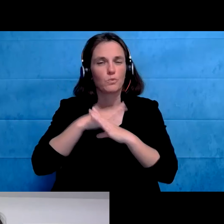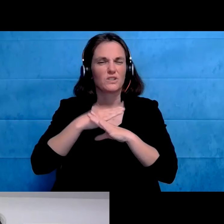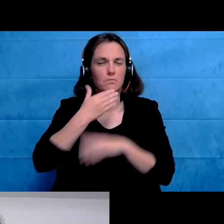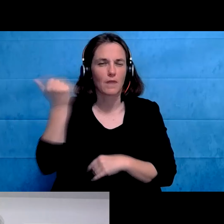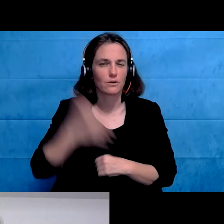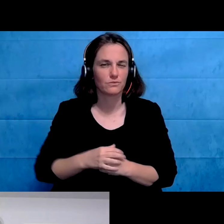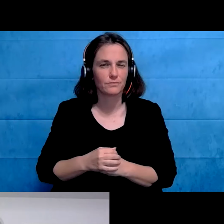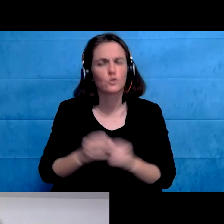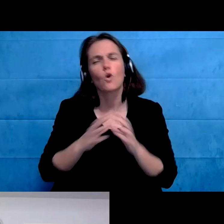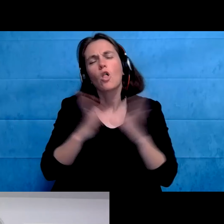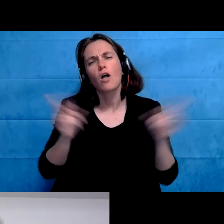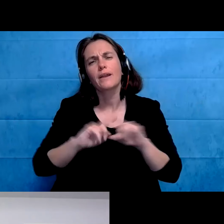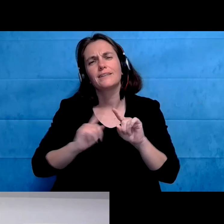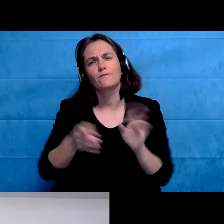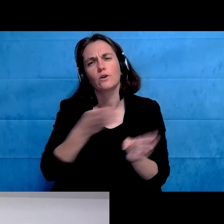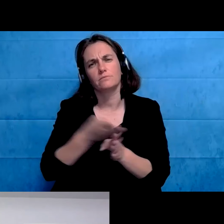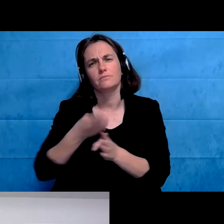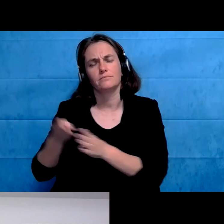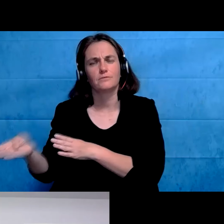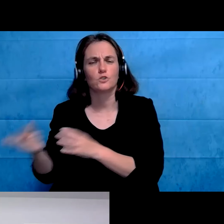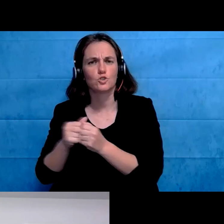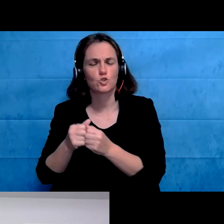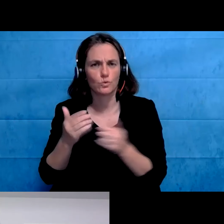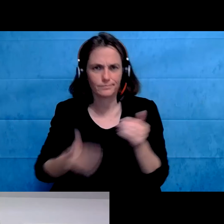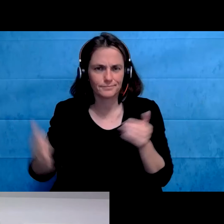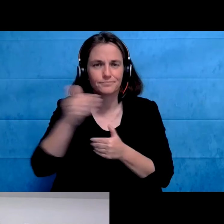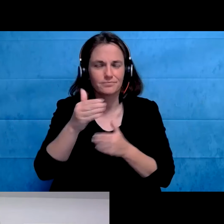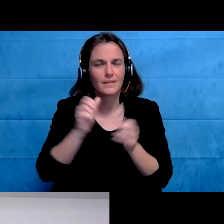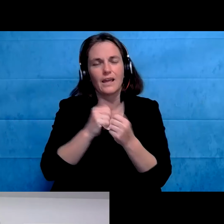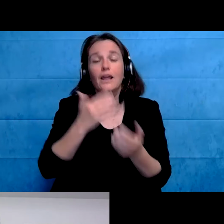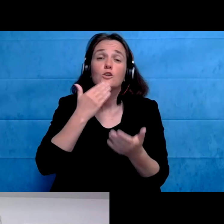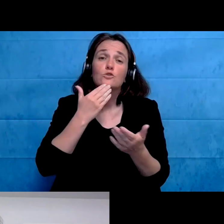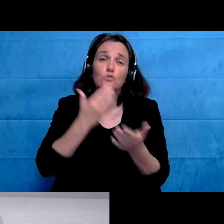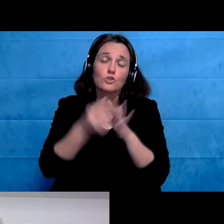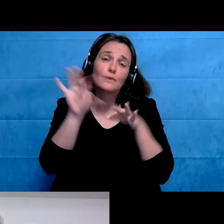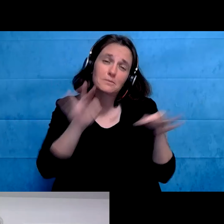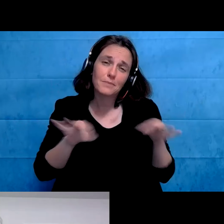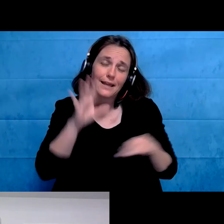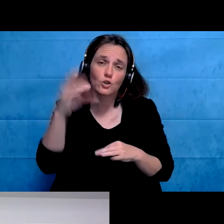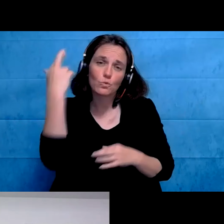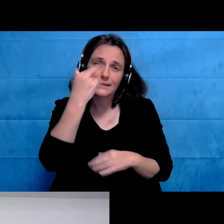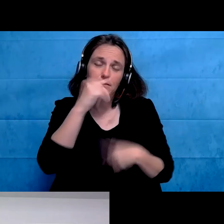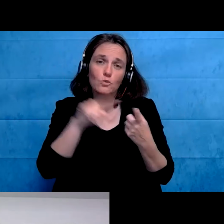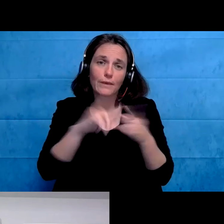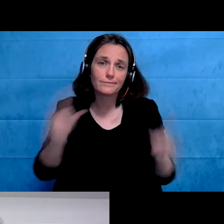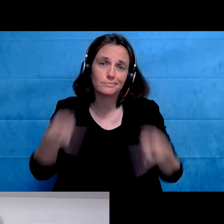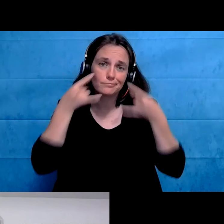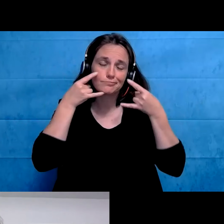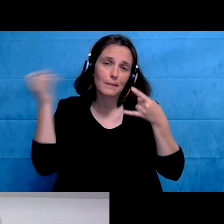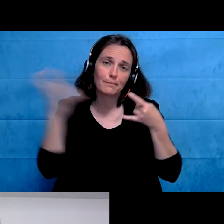And I always think that it's best to explain your reasoning when you reinstate a mask mandate because yeah, sometimes people are annoyed and upset about it,